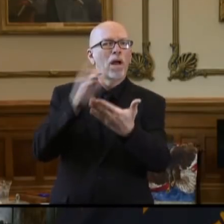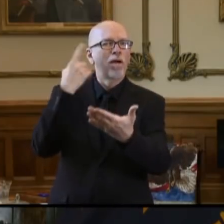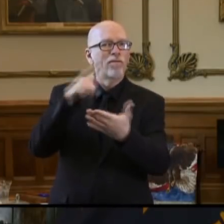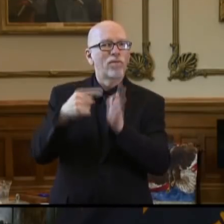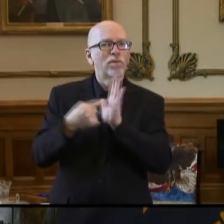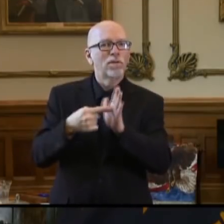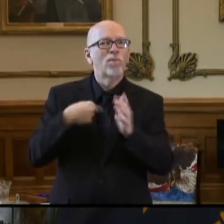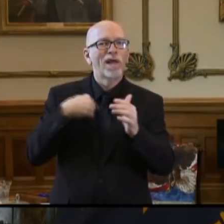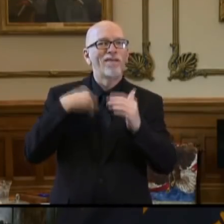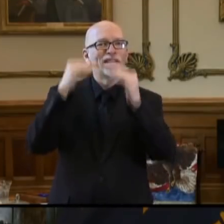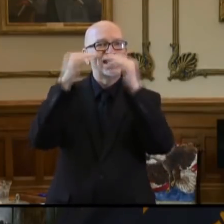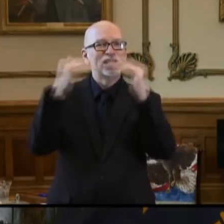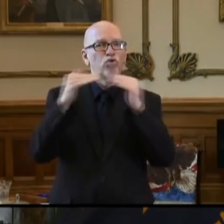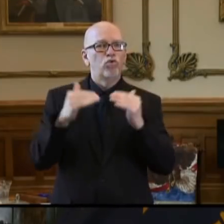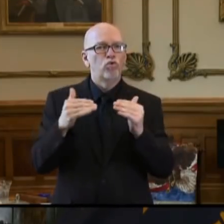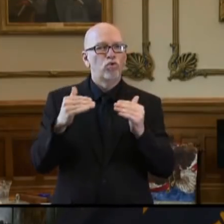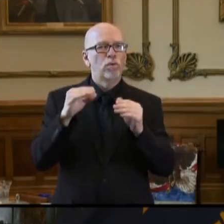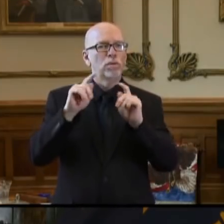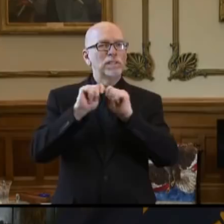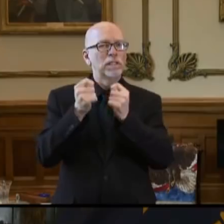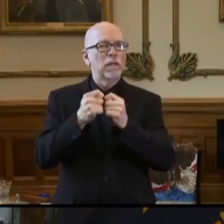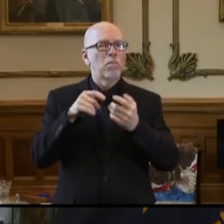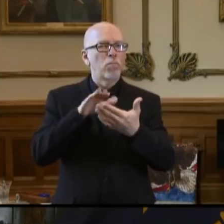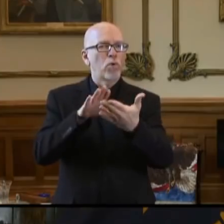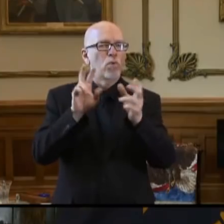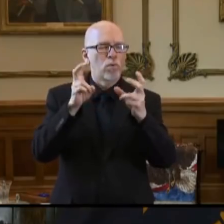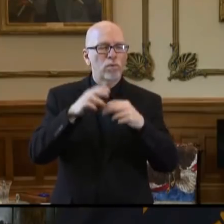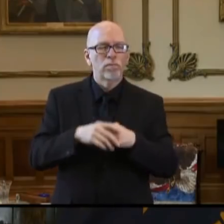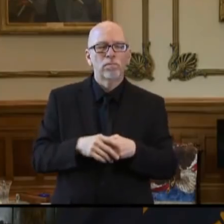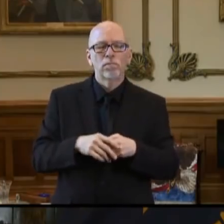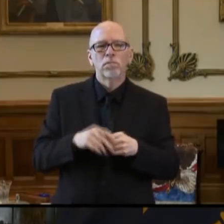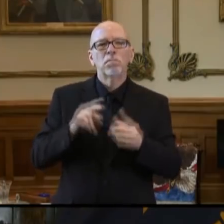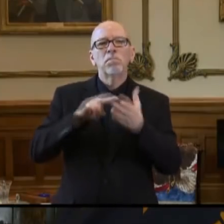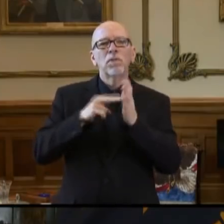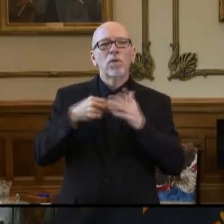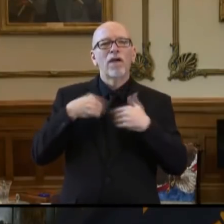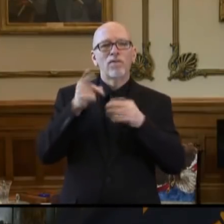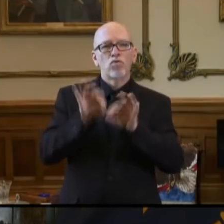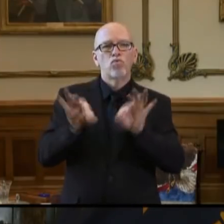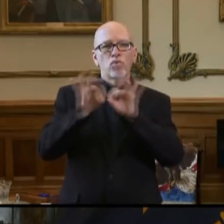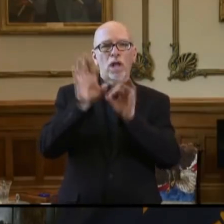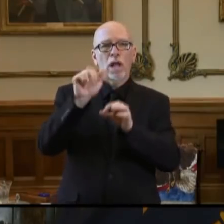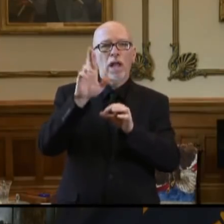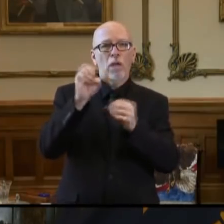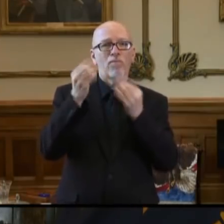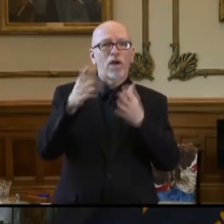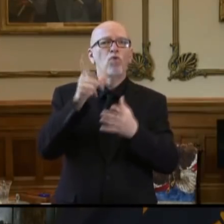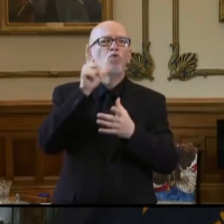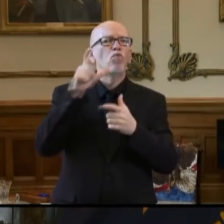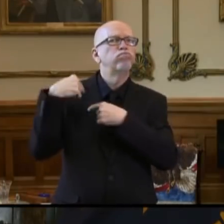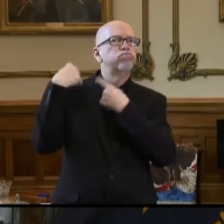SPEED AND THEN WE'RE REALLY CHANGING OUR CARE MODELS. WE ARE TAKING AN APPROACH OF TIERED CARE MODEL AND TEAM